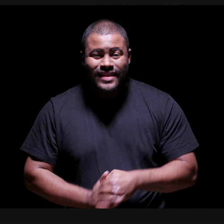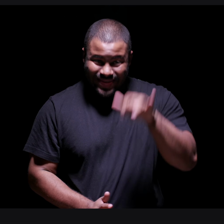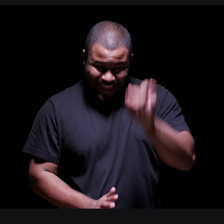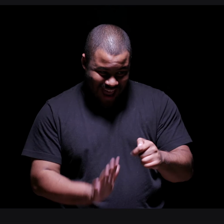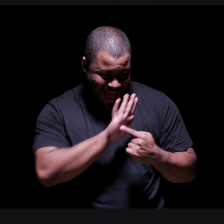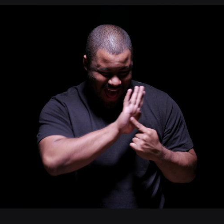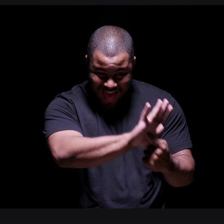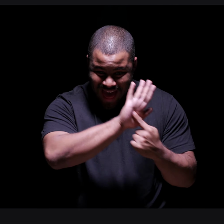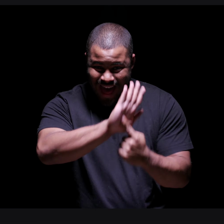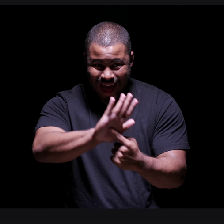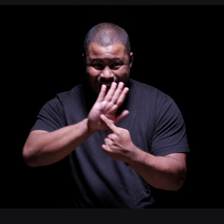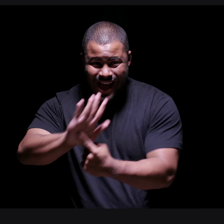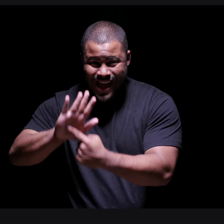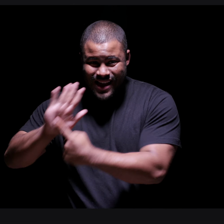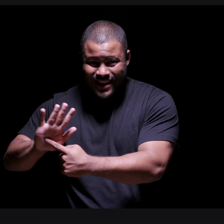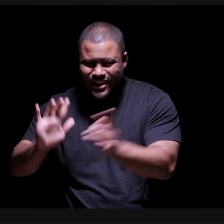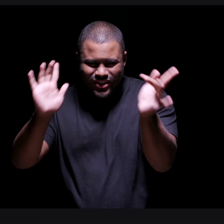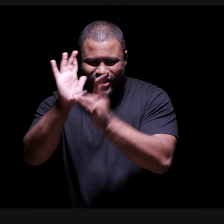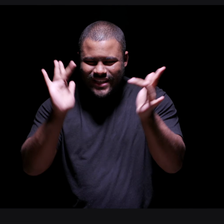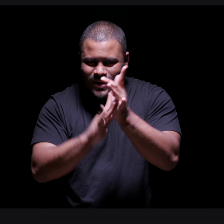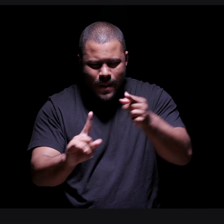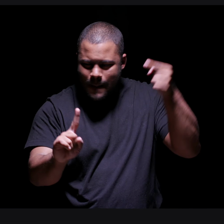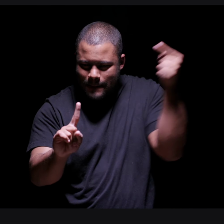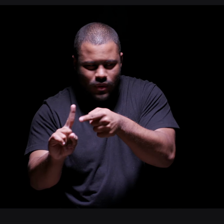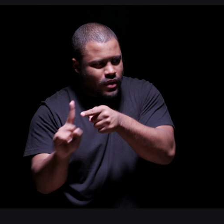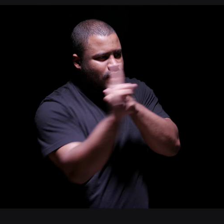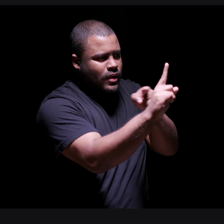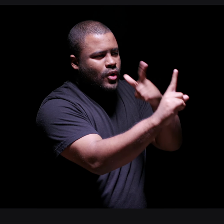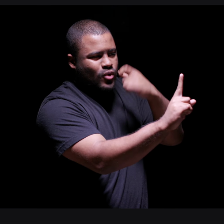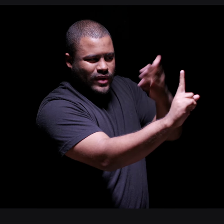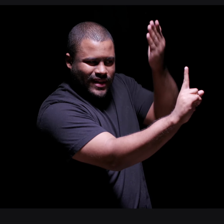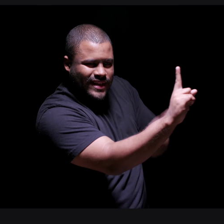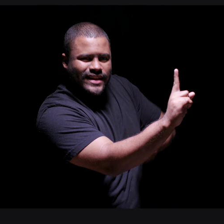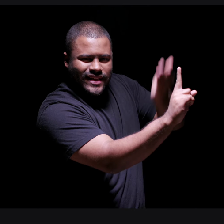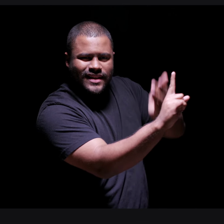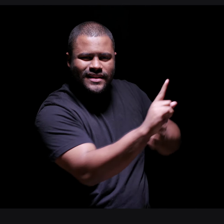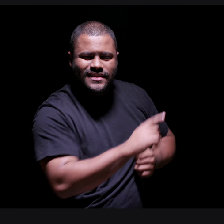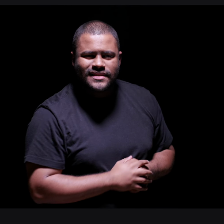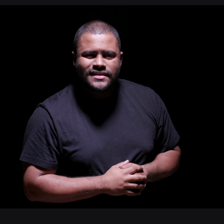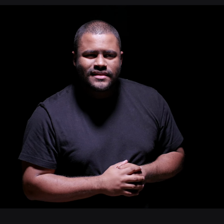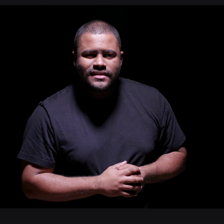For these signs are the things Jesus did which pointed to who he is.